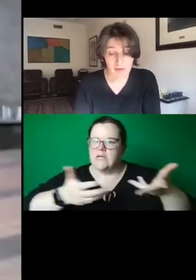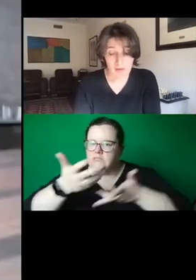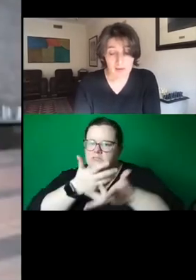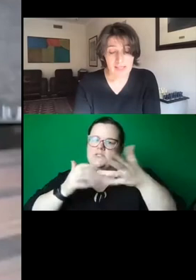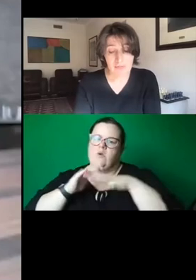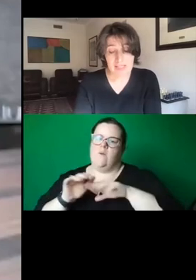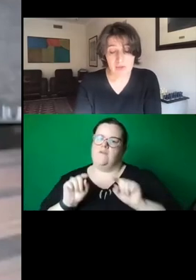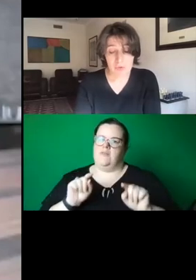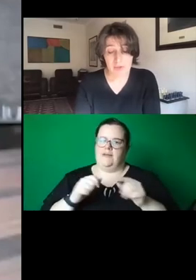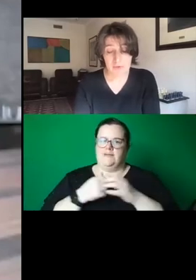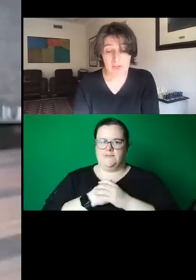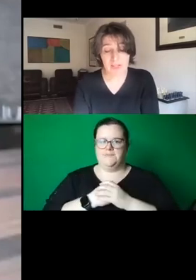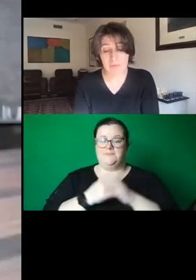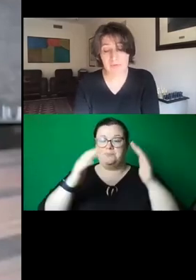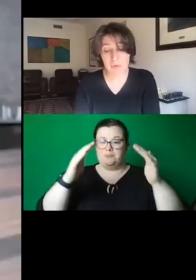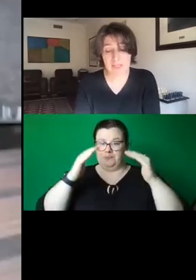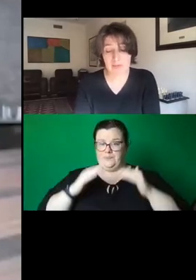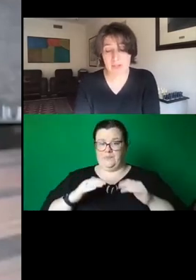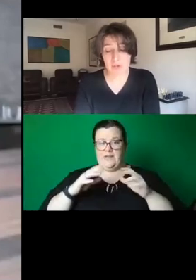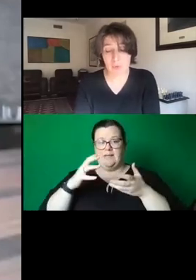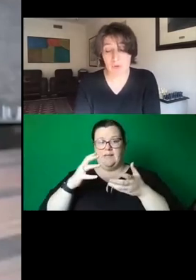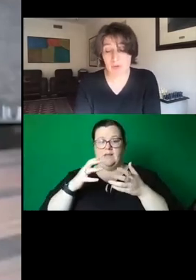safe passage was my first live performance and video work